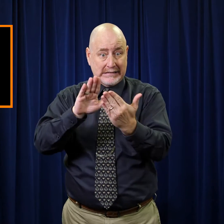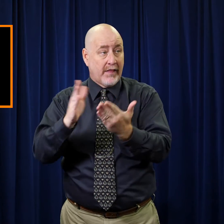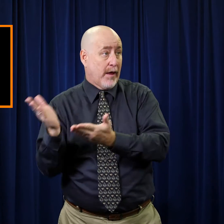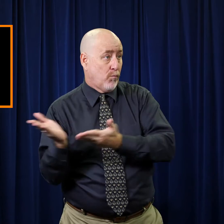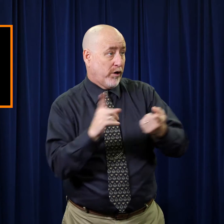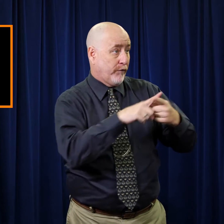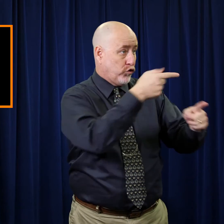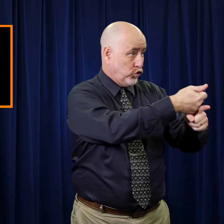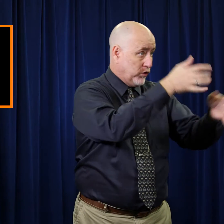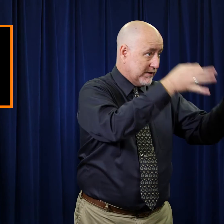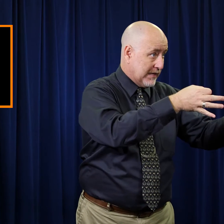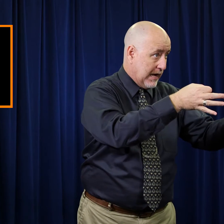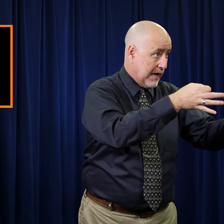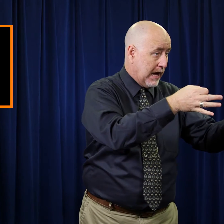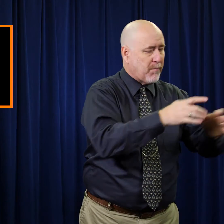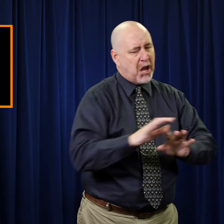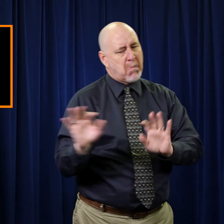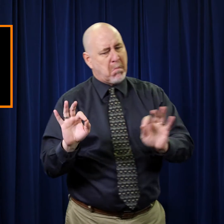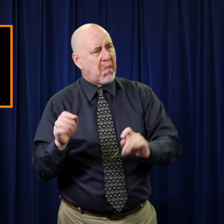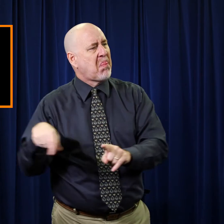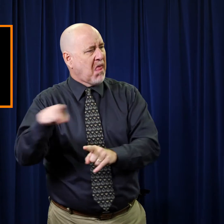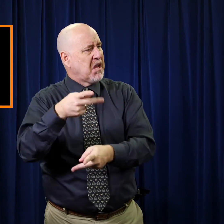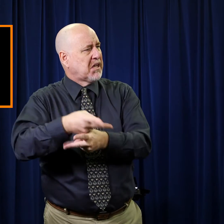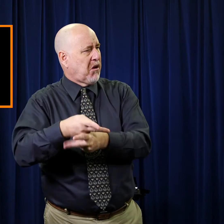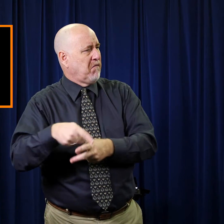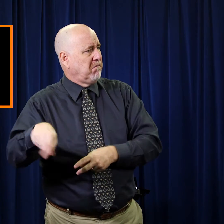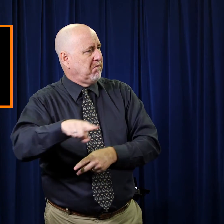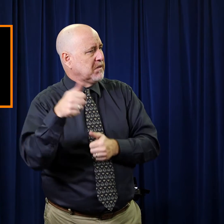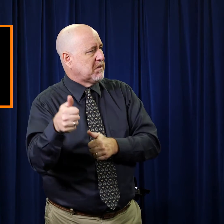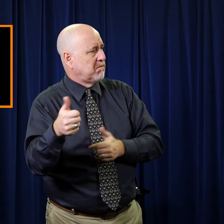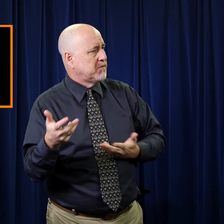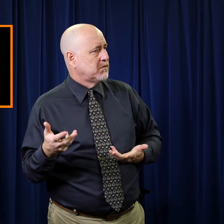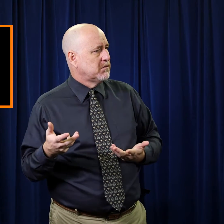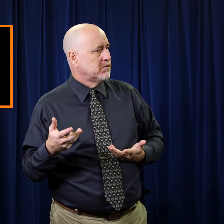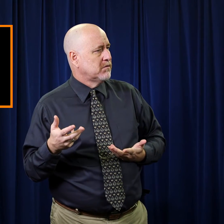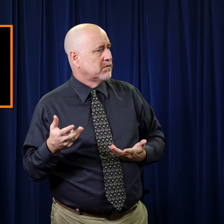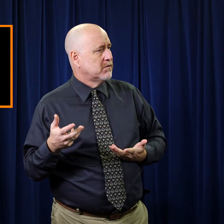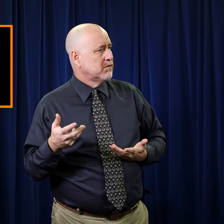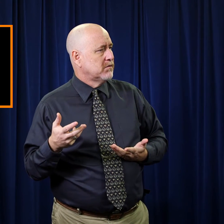that they bring to you, but every small—little stuff—they'll